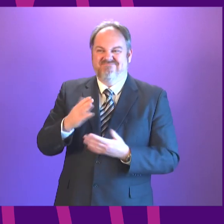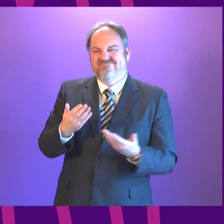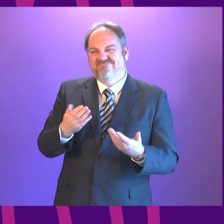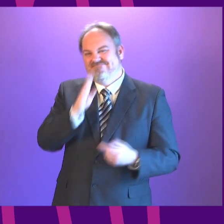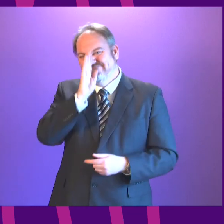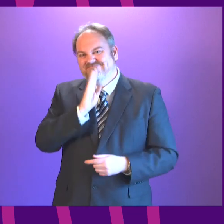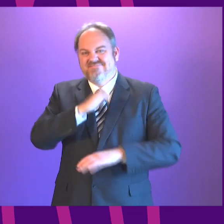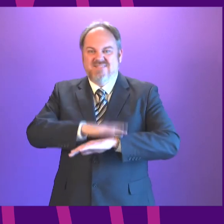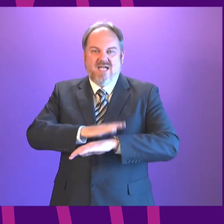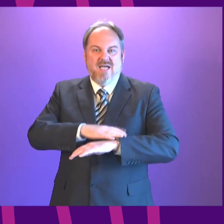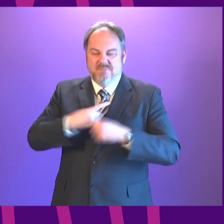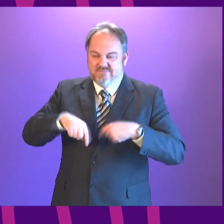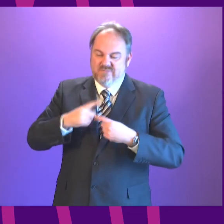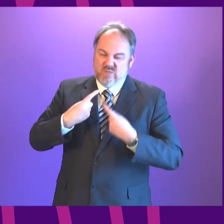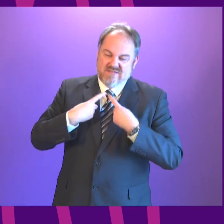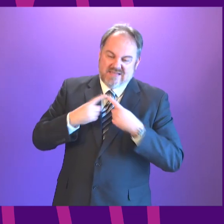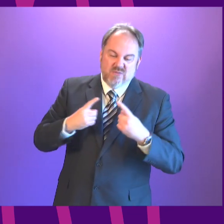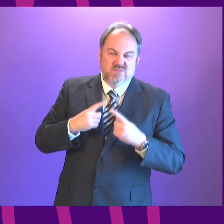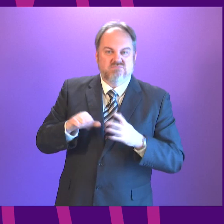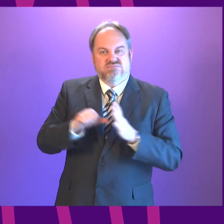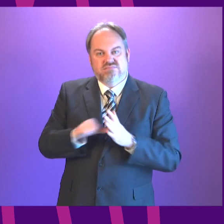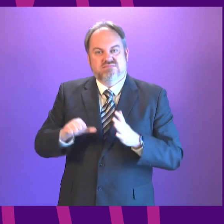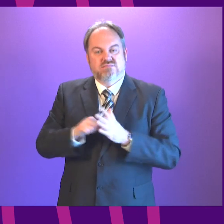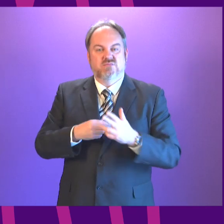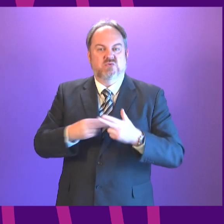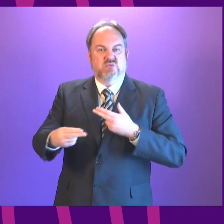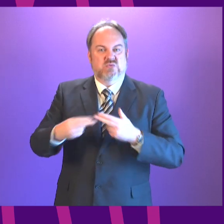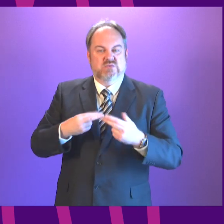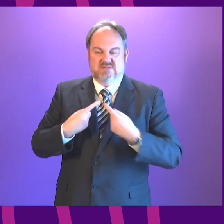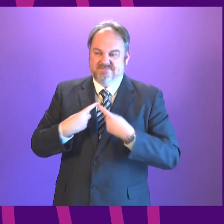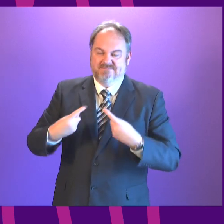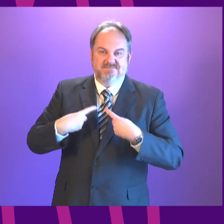and difficult day for all of us, and I know that it is not possible for me to take away